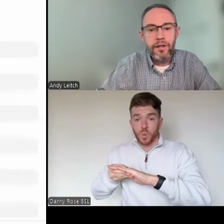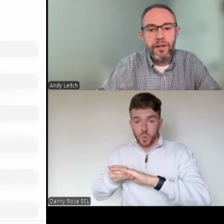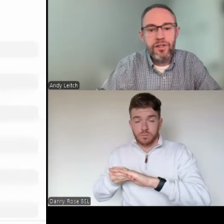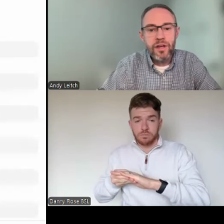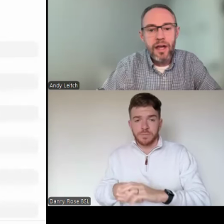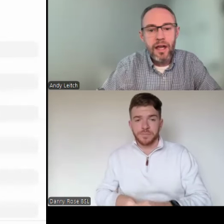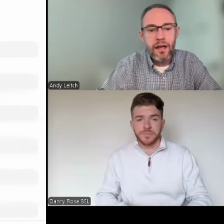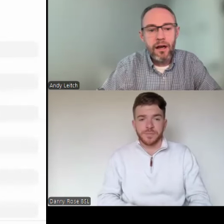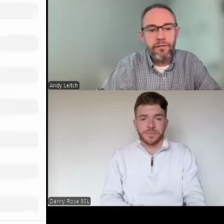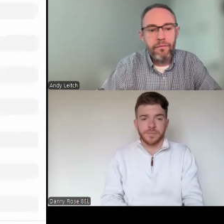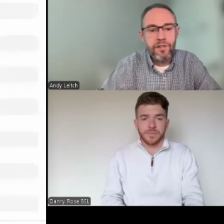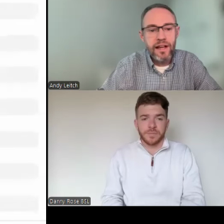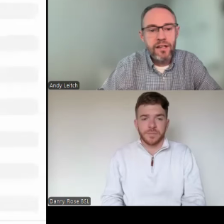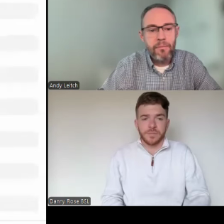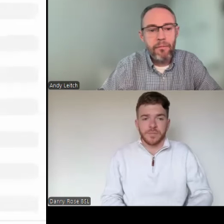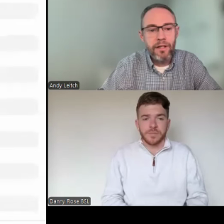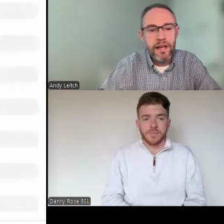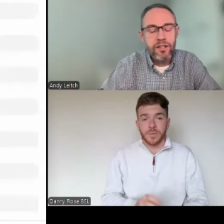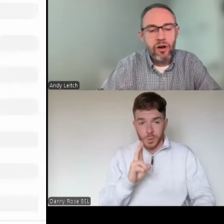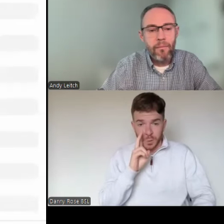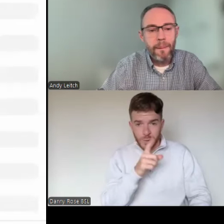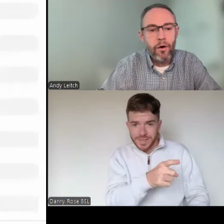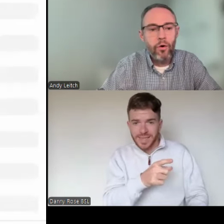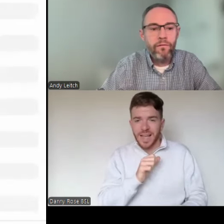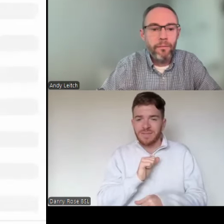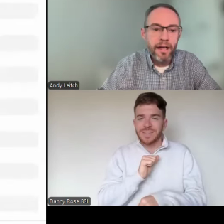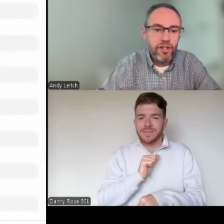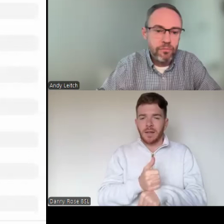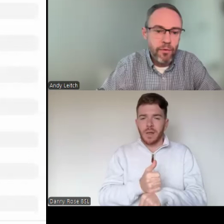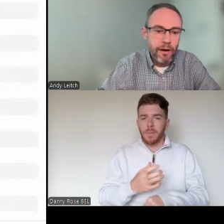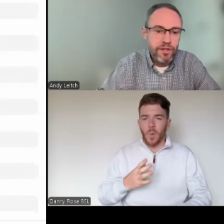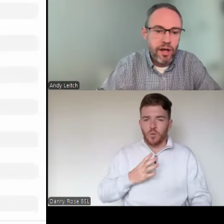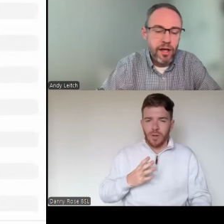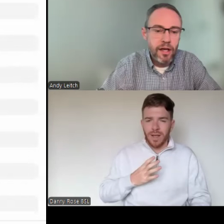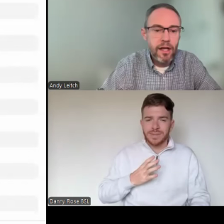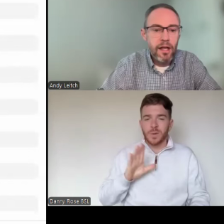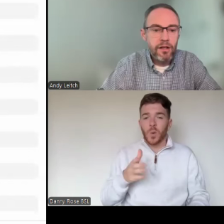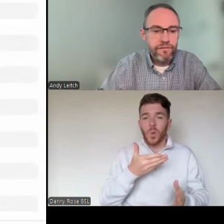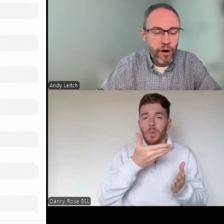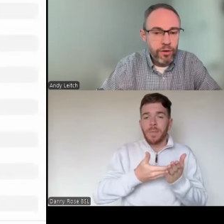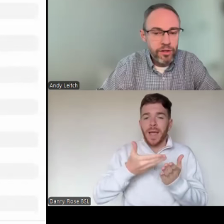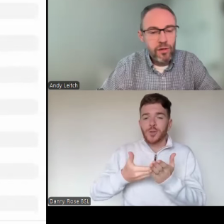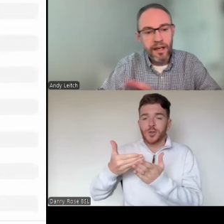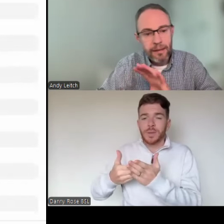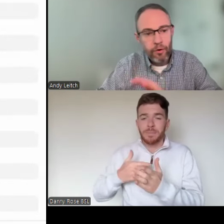You can see here I've set up on my desktop all of the pages on my website as folders so I can keep